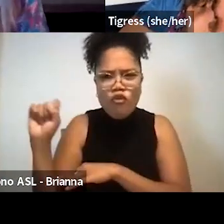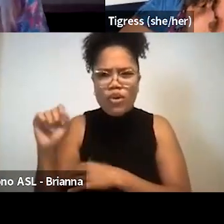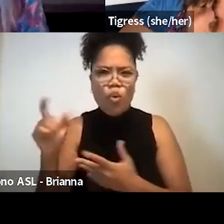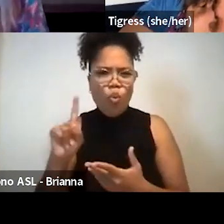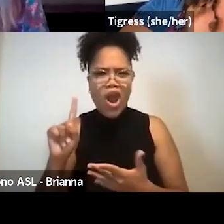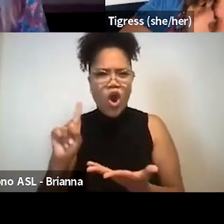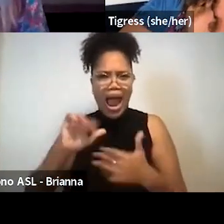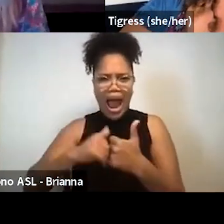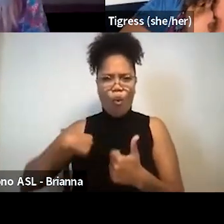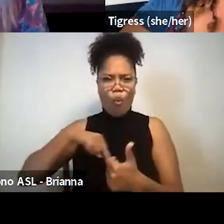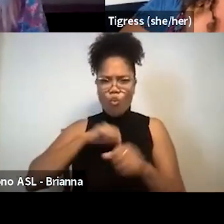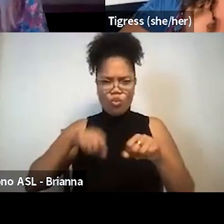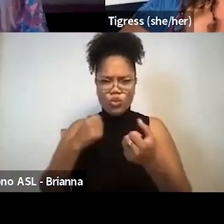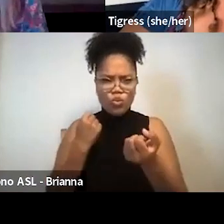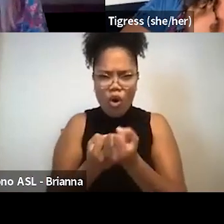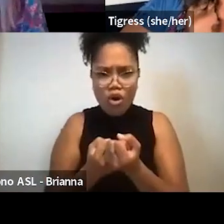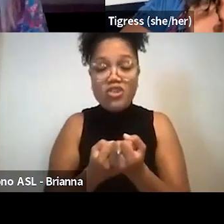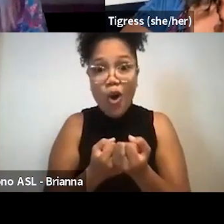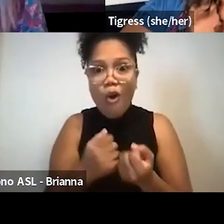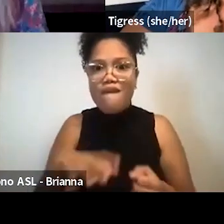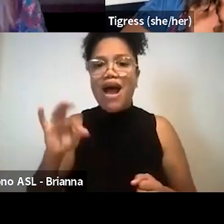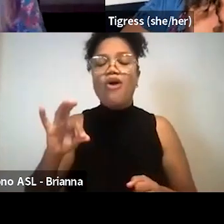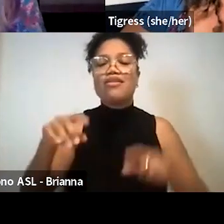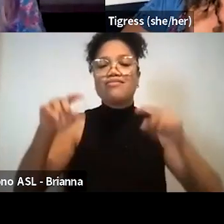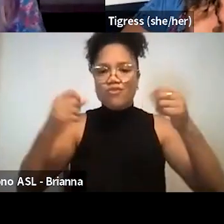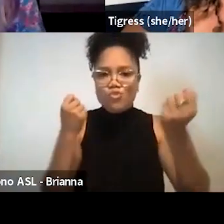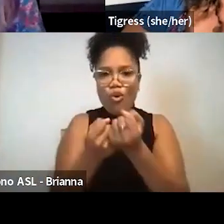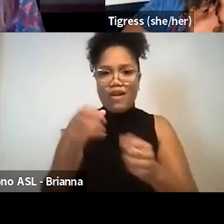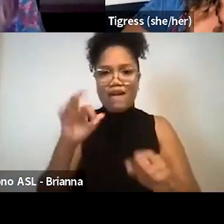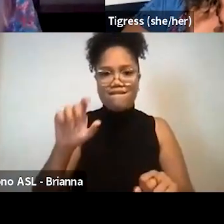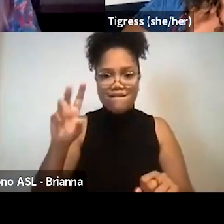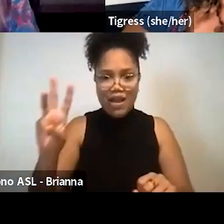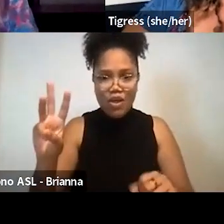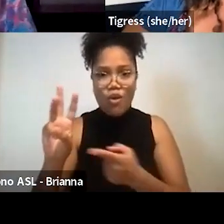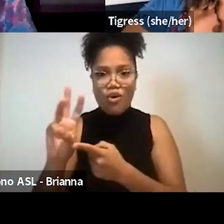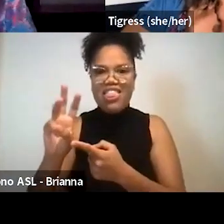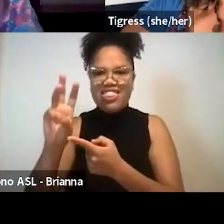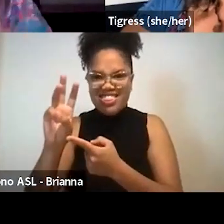And we found the support of this fellow was necessary to progress the work from a legislative standpoint.